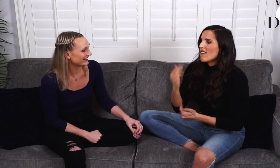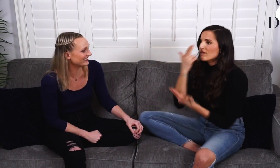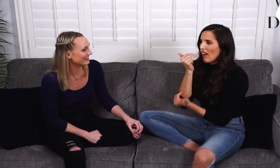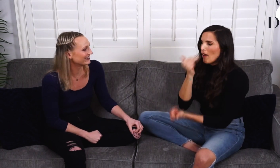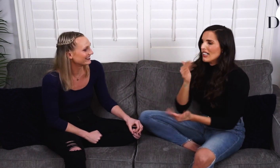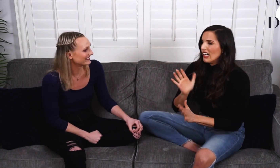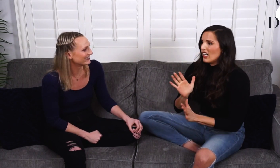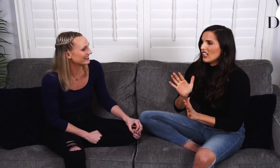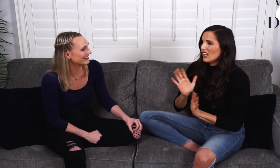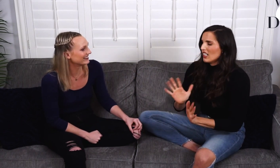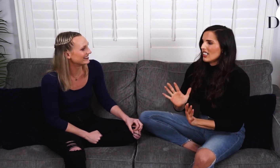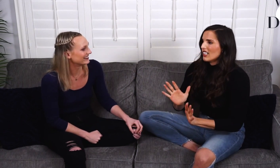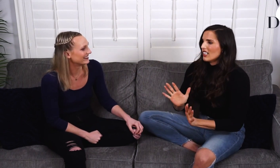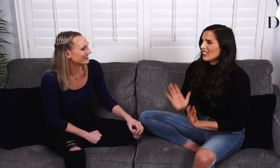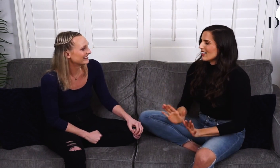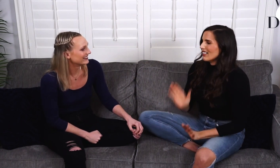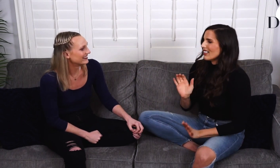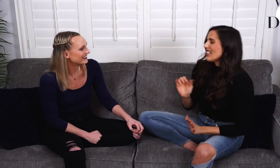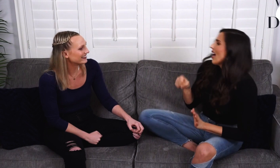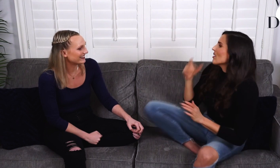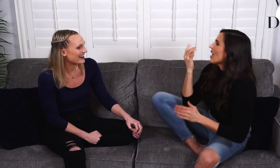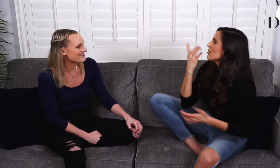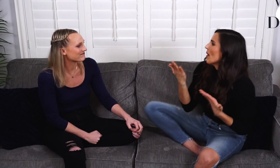and hours of comedy just saying. So that's probably